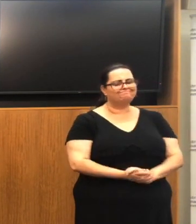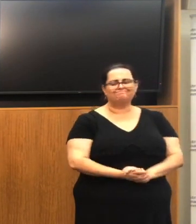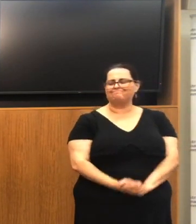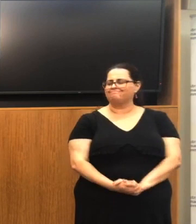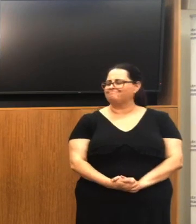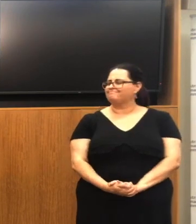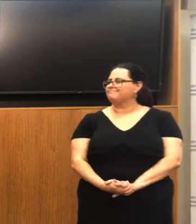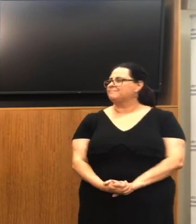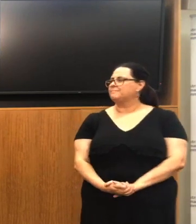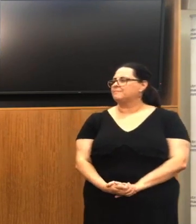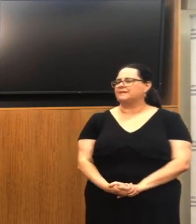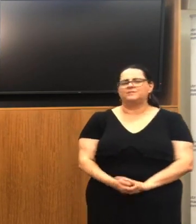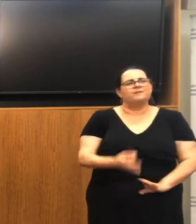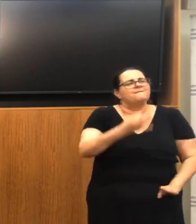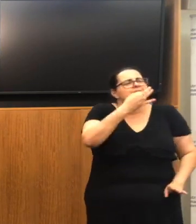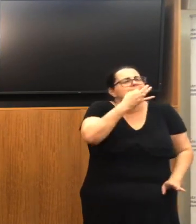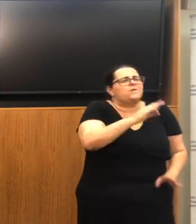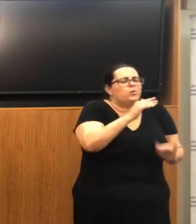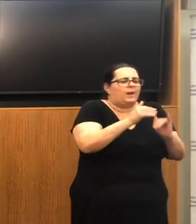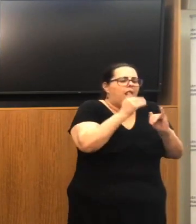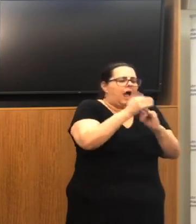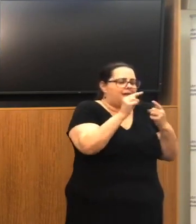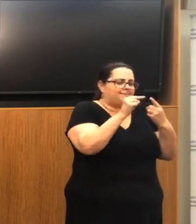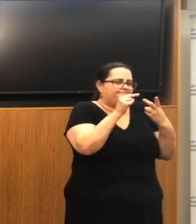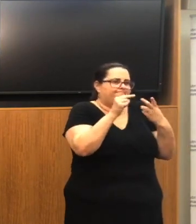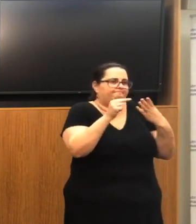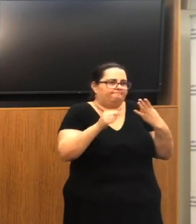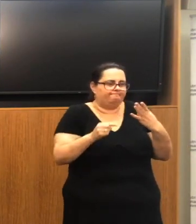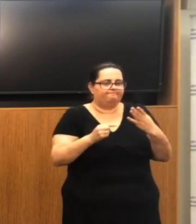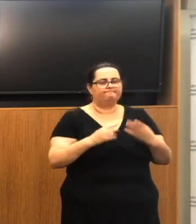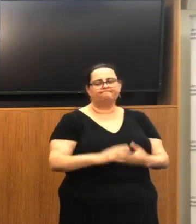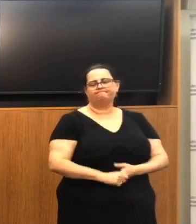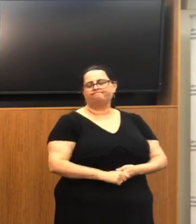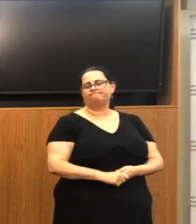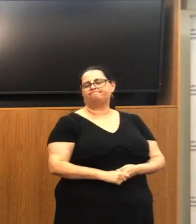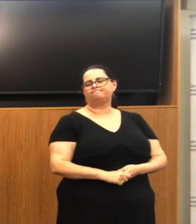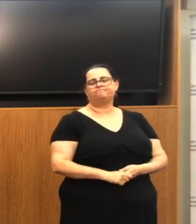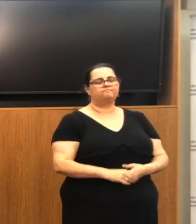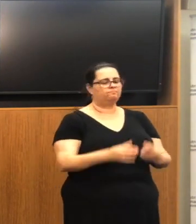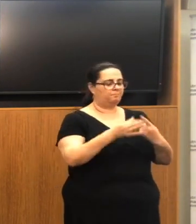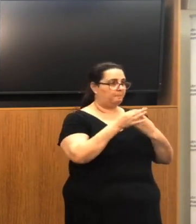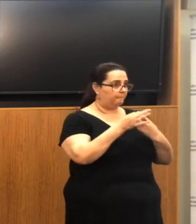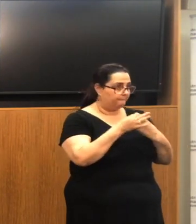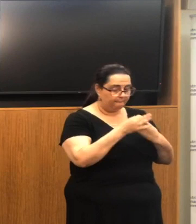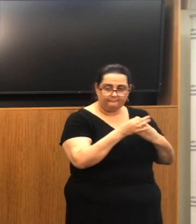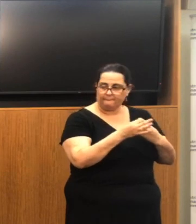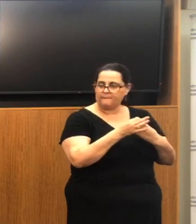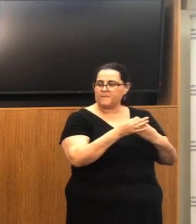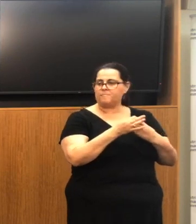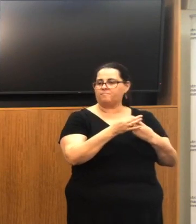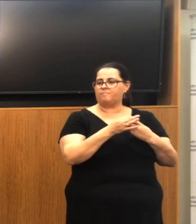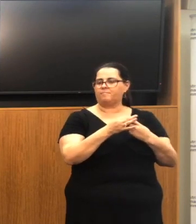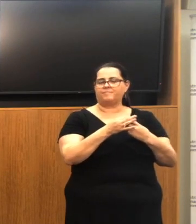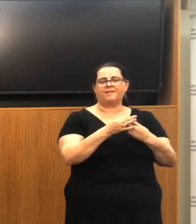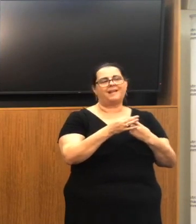I just have a couple of last things to mention to all of you. The first is, it's a bit of a tease, but at the front